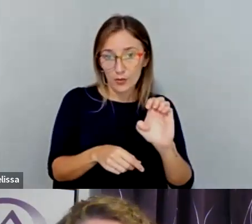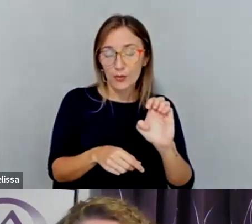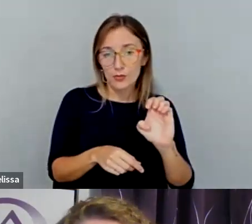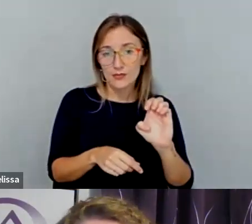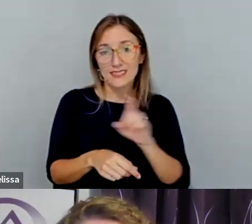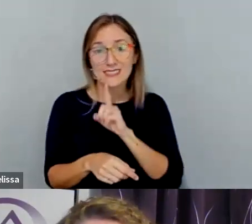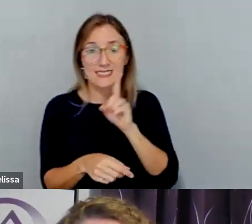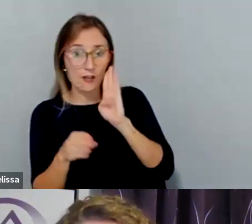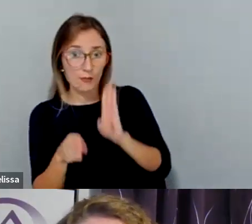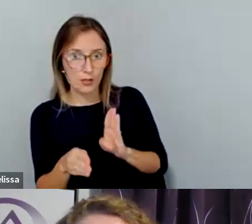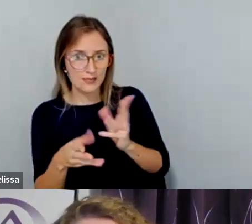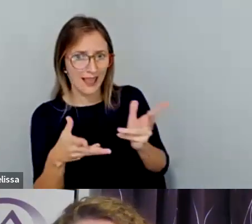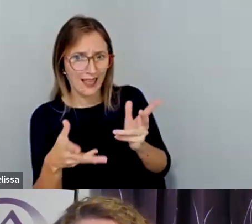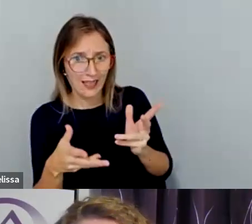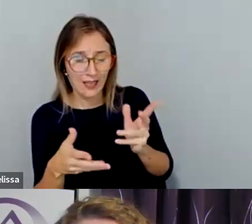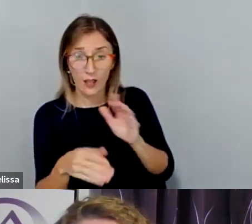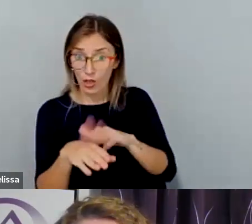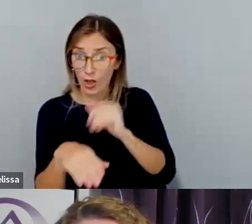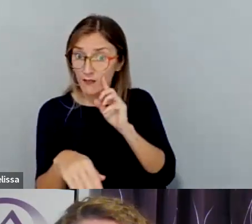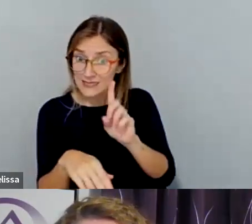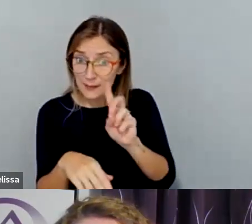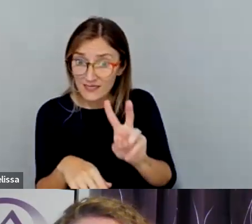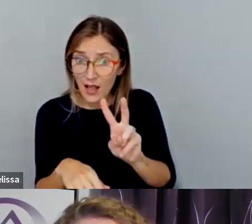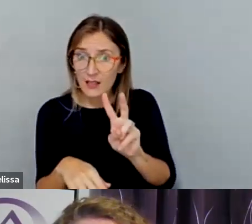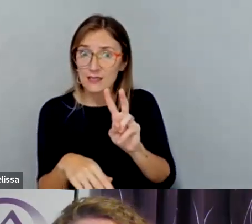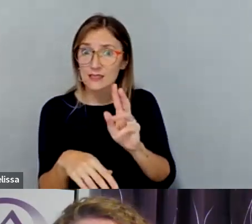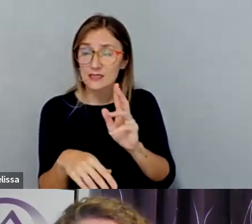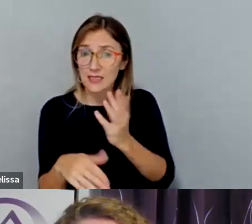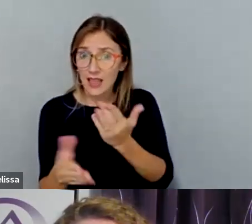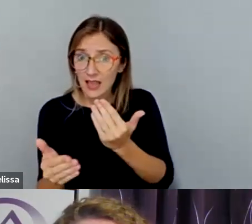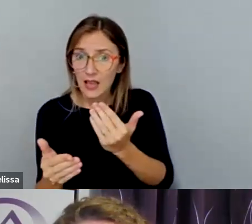a lot when the police come where they try to use the hearing person and